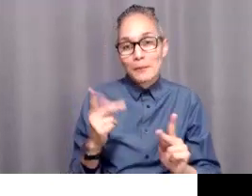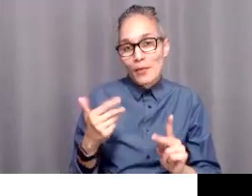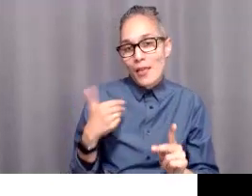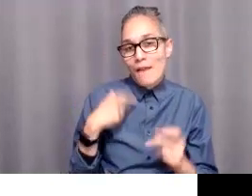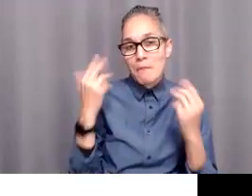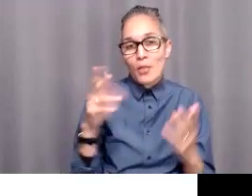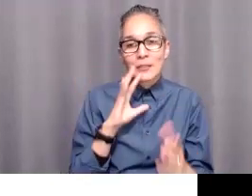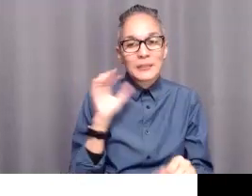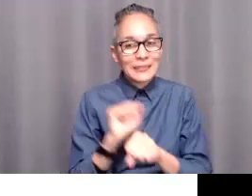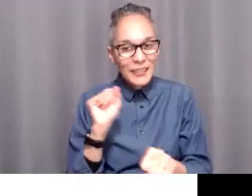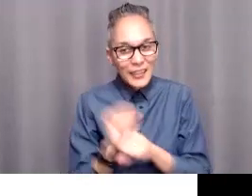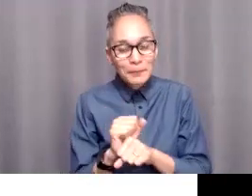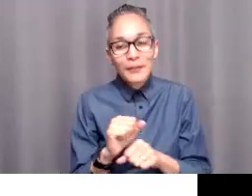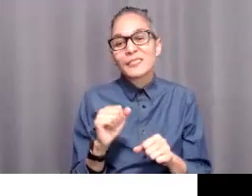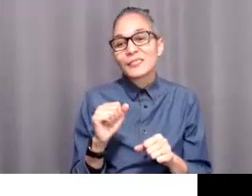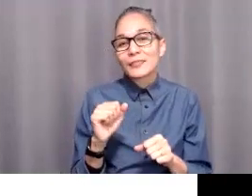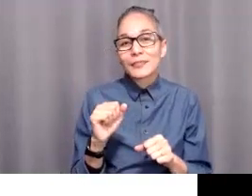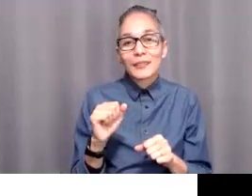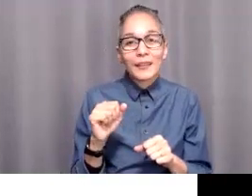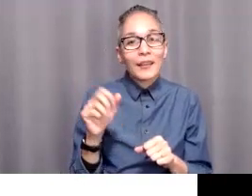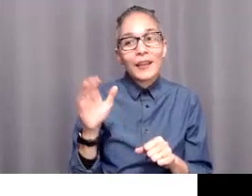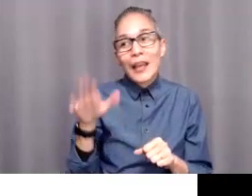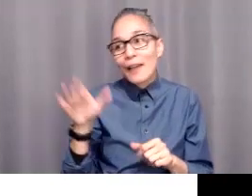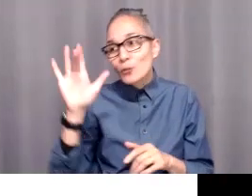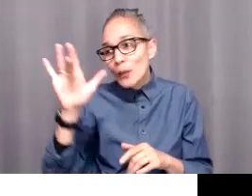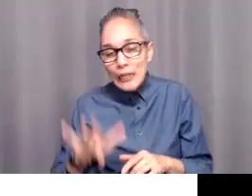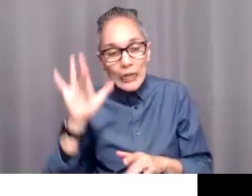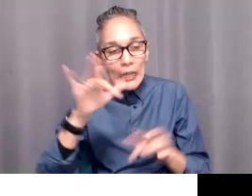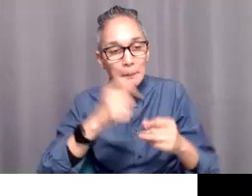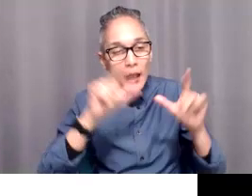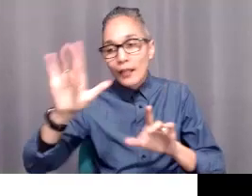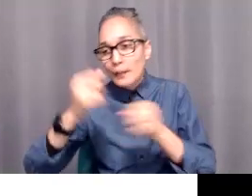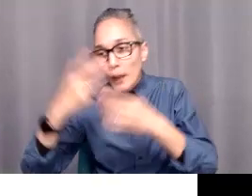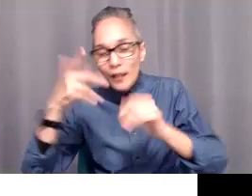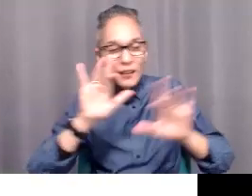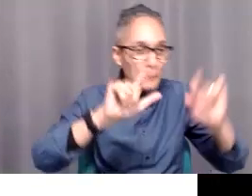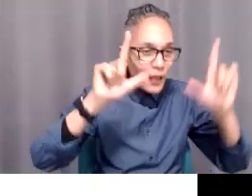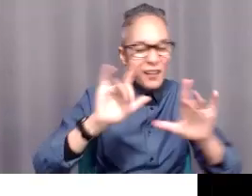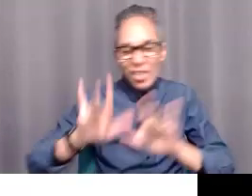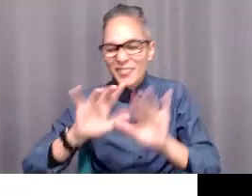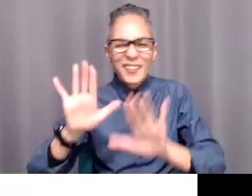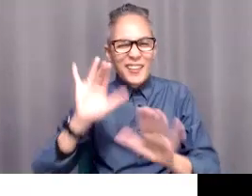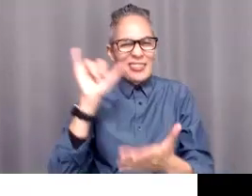you have to kind of look around, you've got to make multiple clicks. And so probably that's probably the order